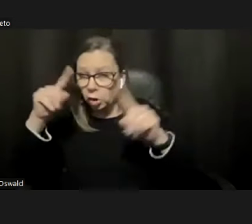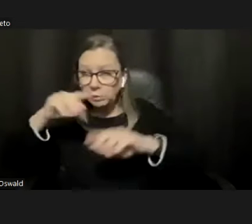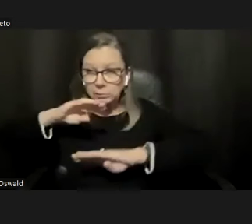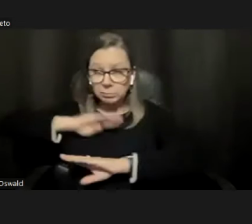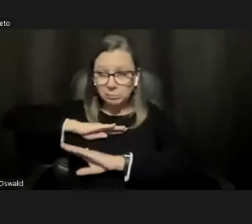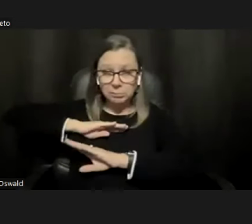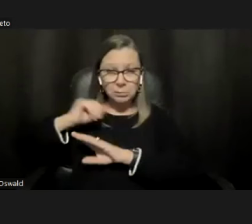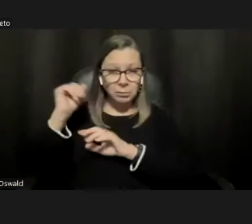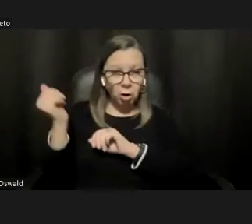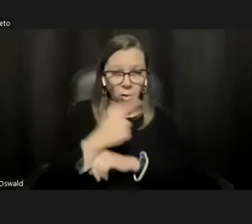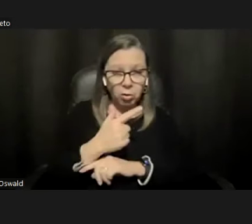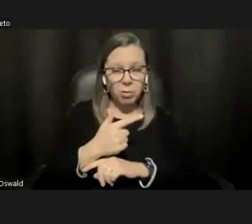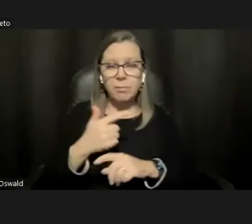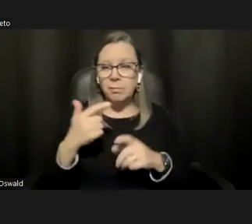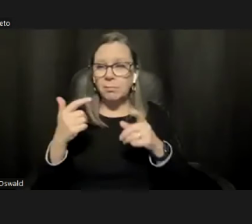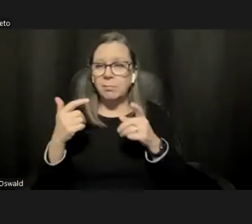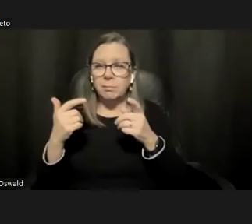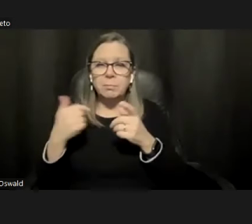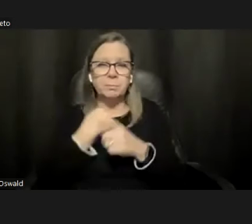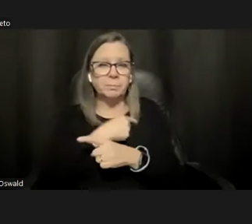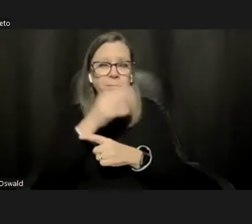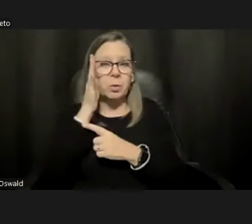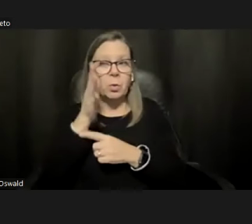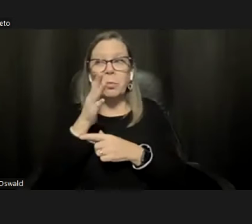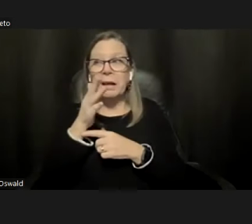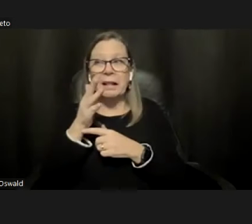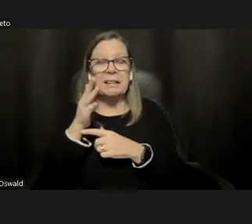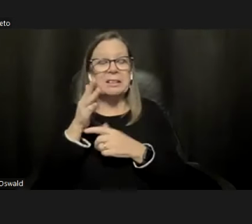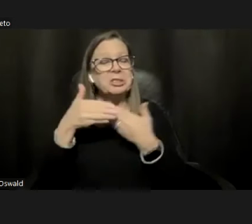We will keep moving forward.